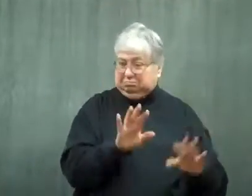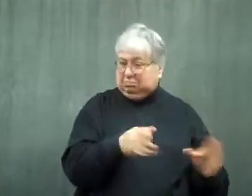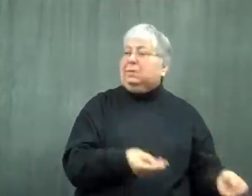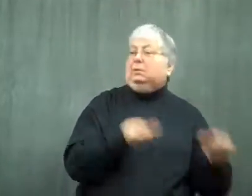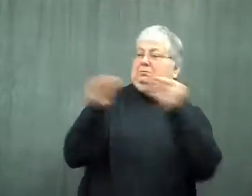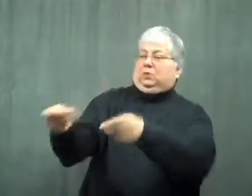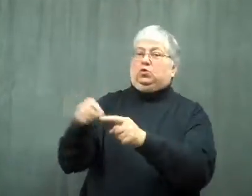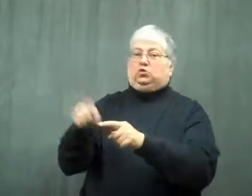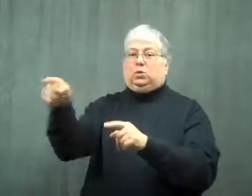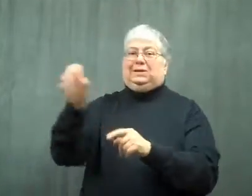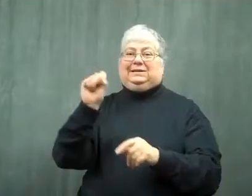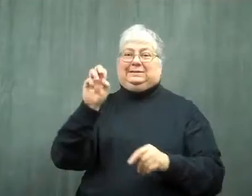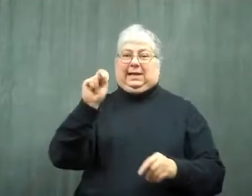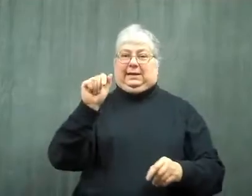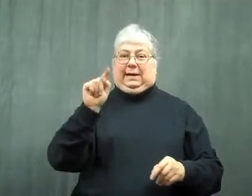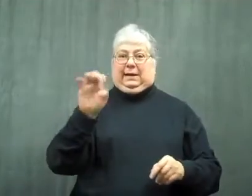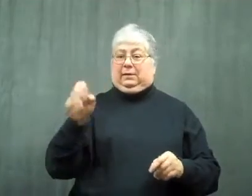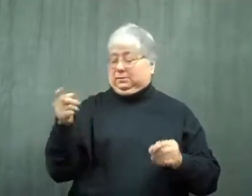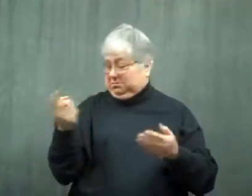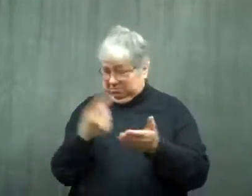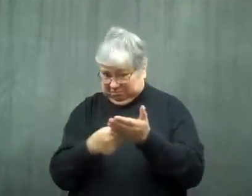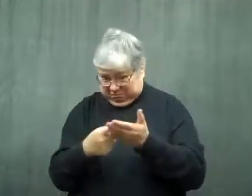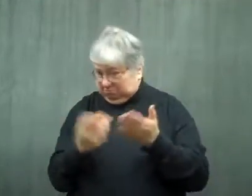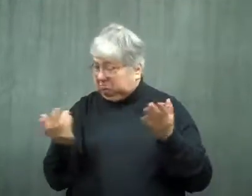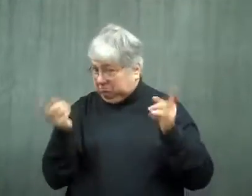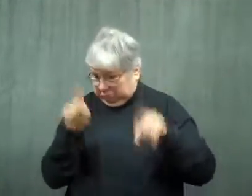Then it goes to the Senate which debates it and passes it.